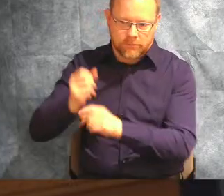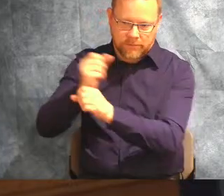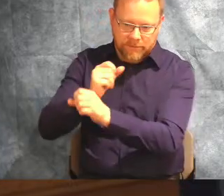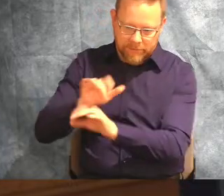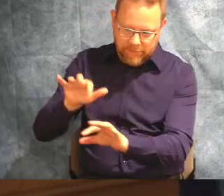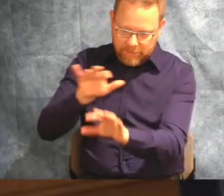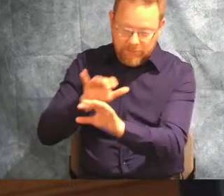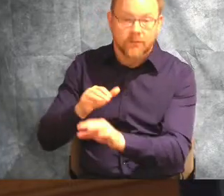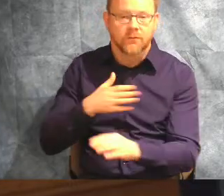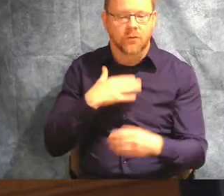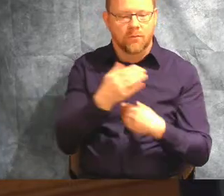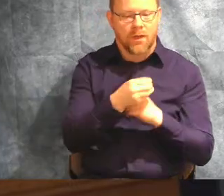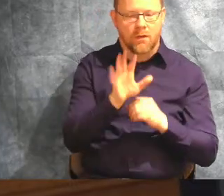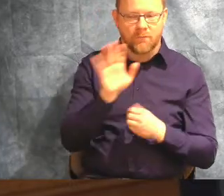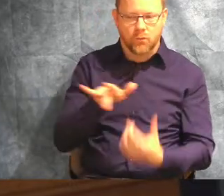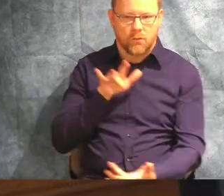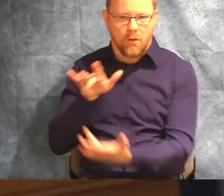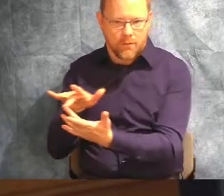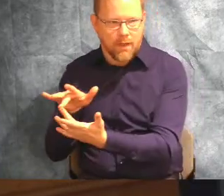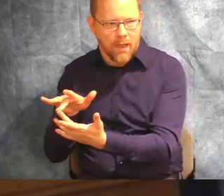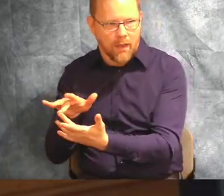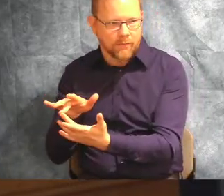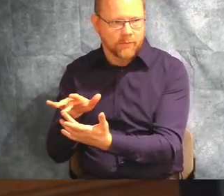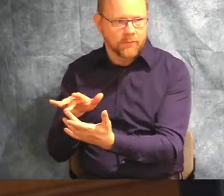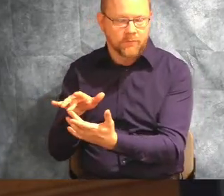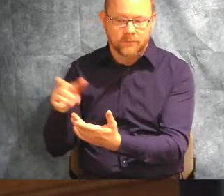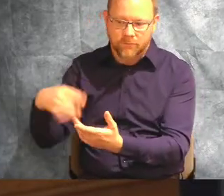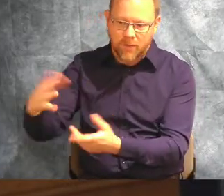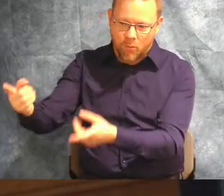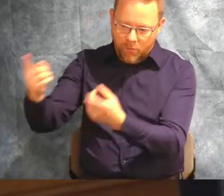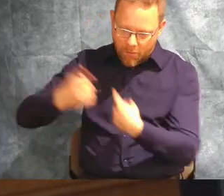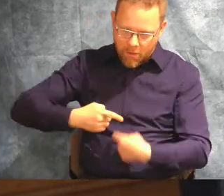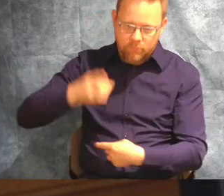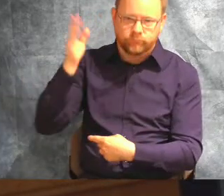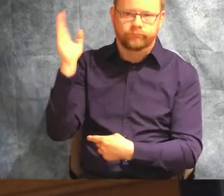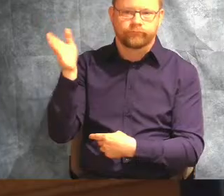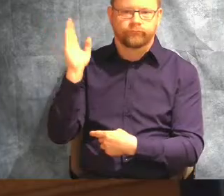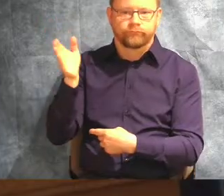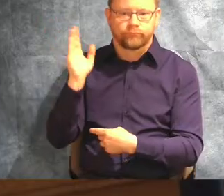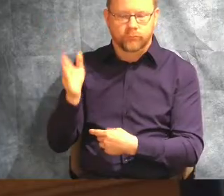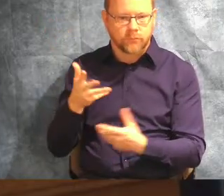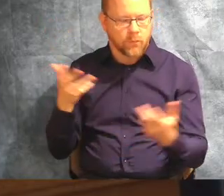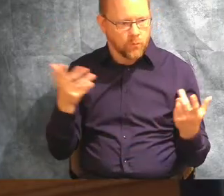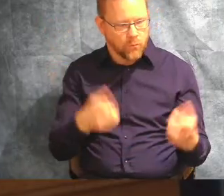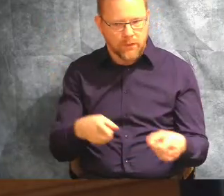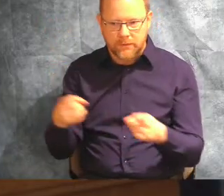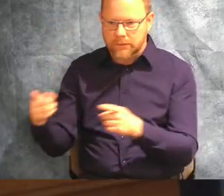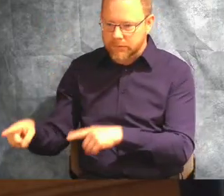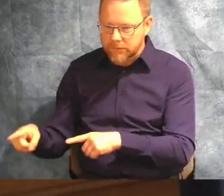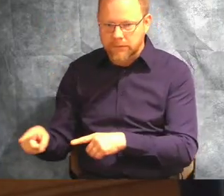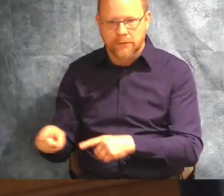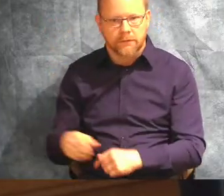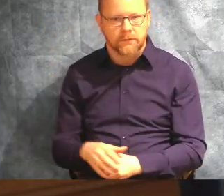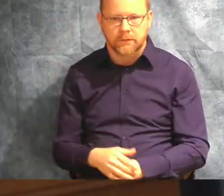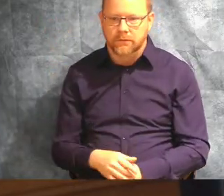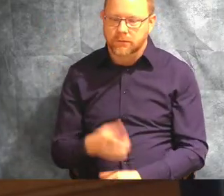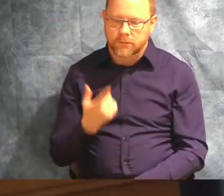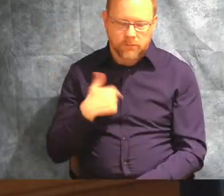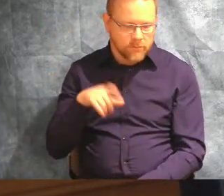my office to have Cradle Cincinnati come in and talk about what is going on with this. We have to